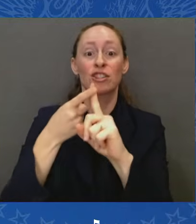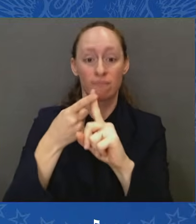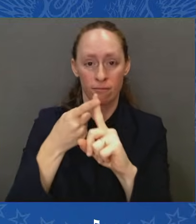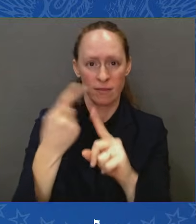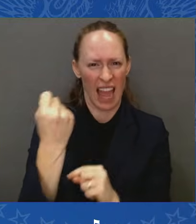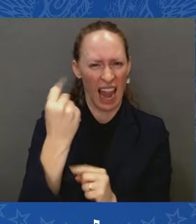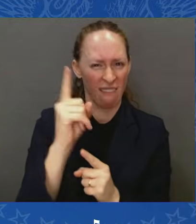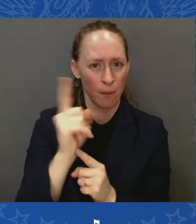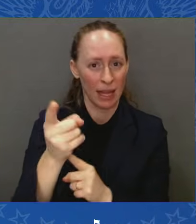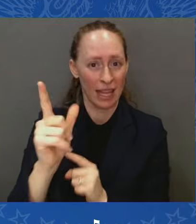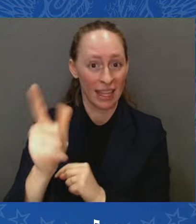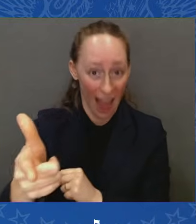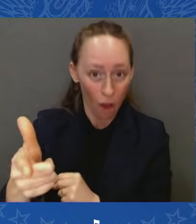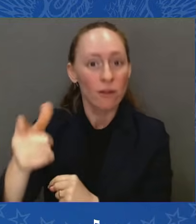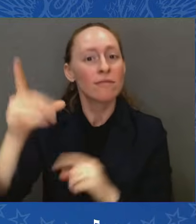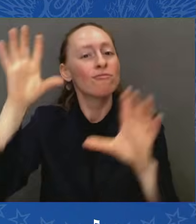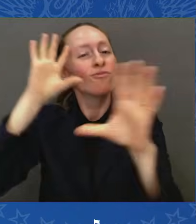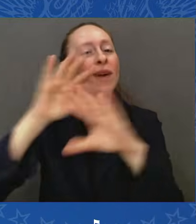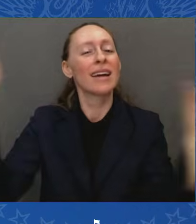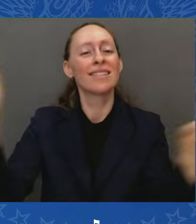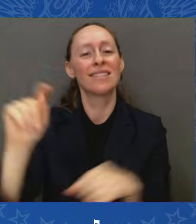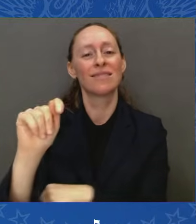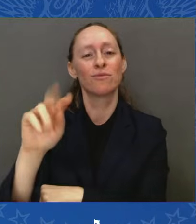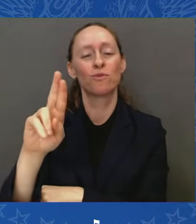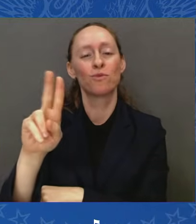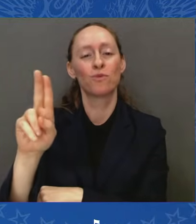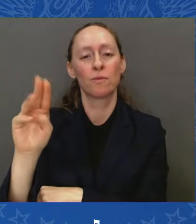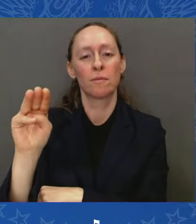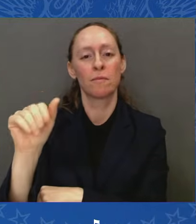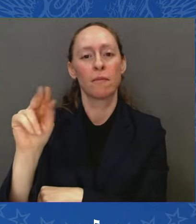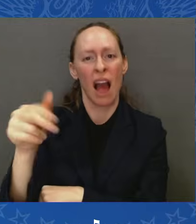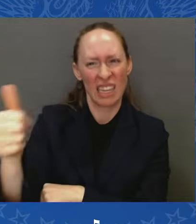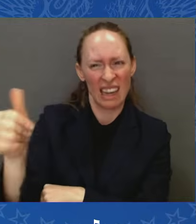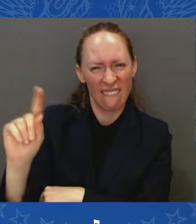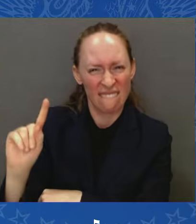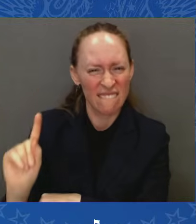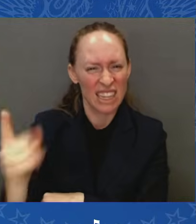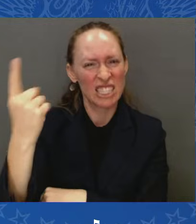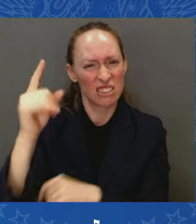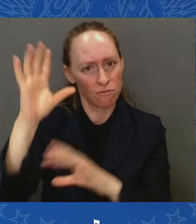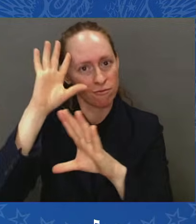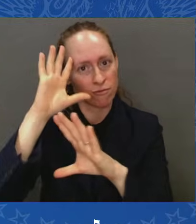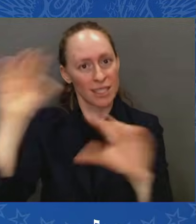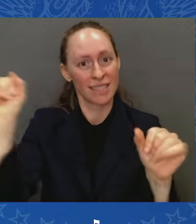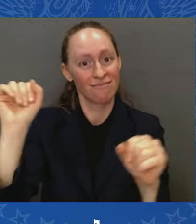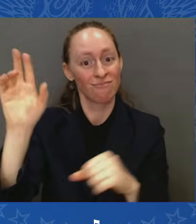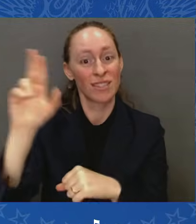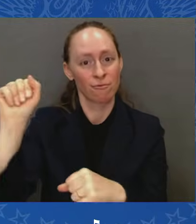and we're going to stand by your side now. My administration has been in close touch with your leadership